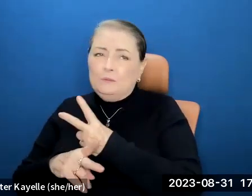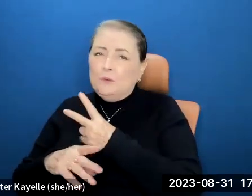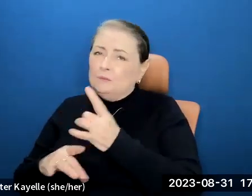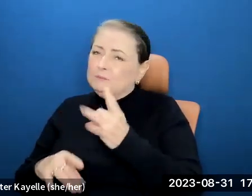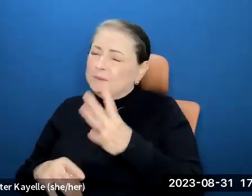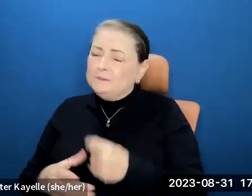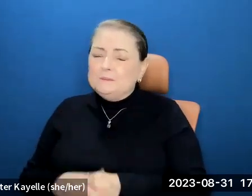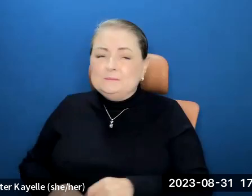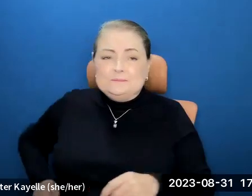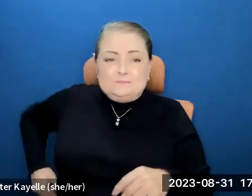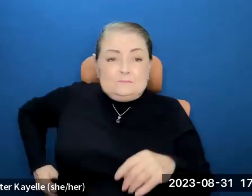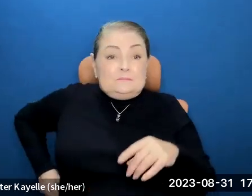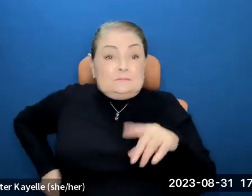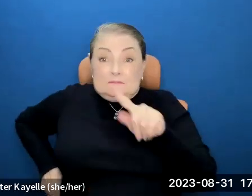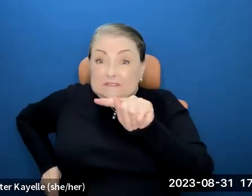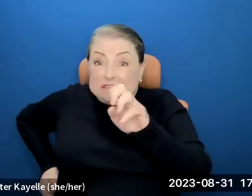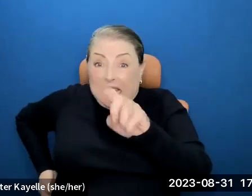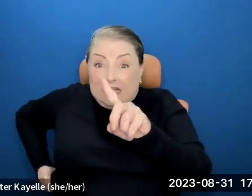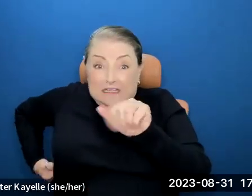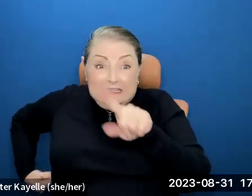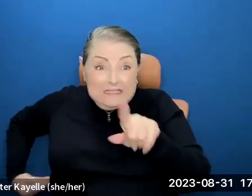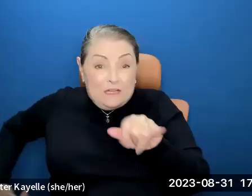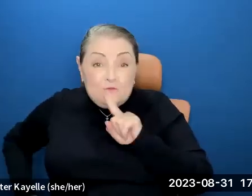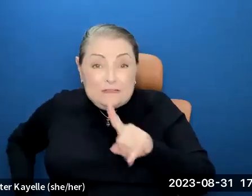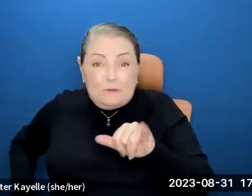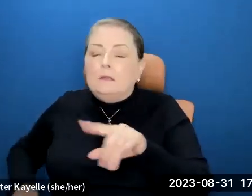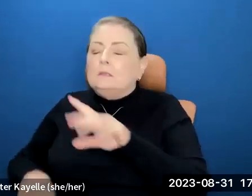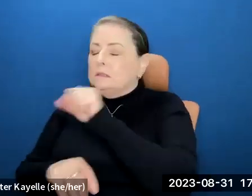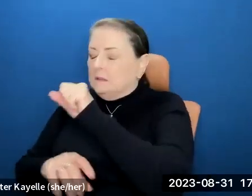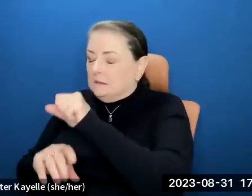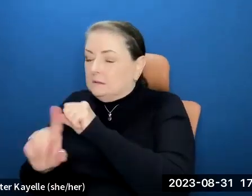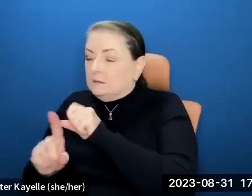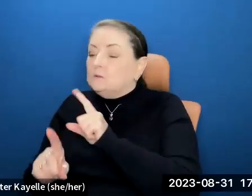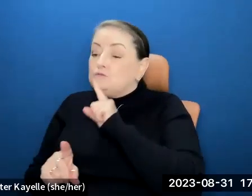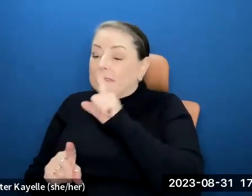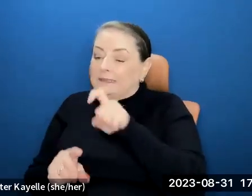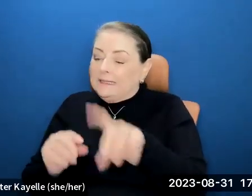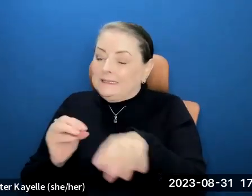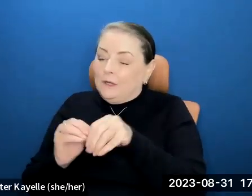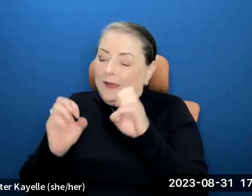um Ted do you can you respond to that uh yes well they need actually additional education and